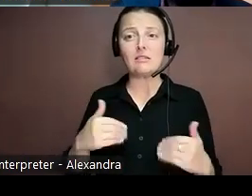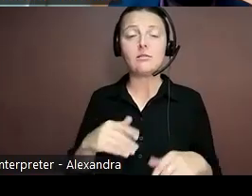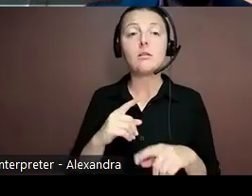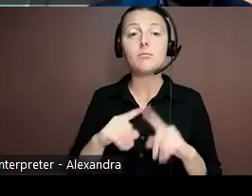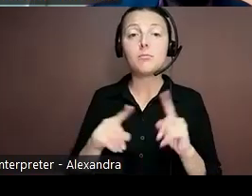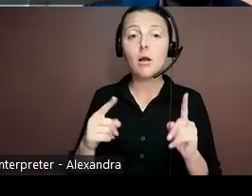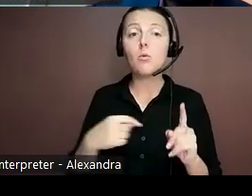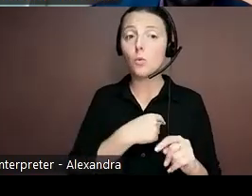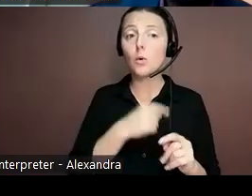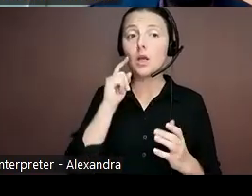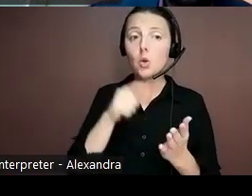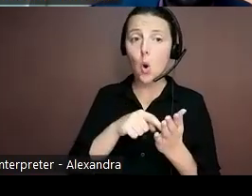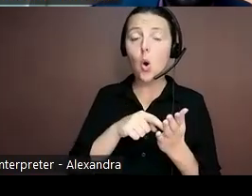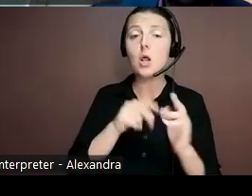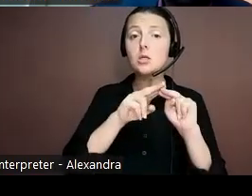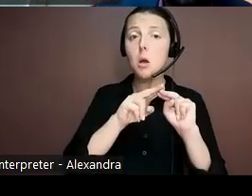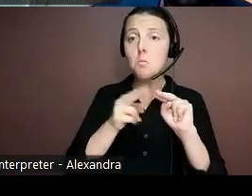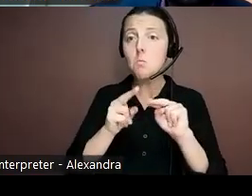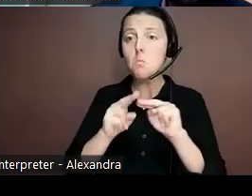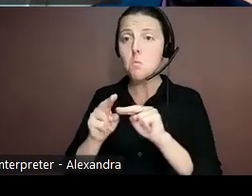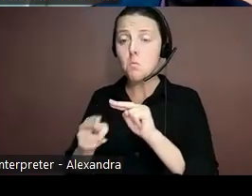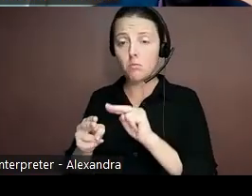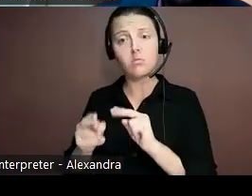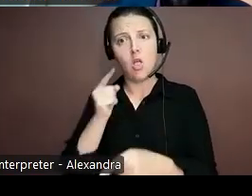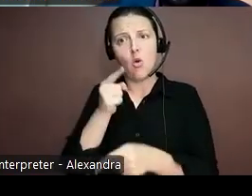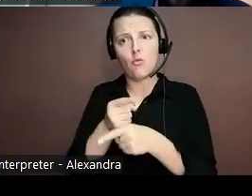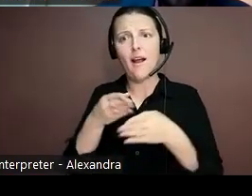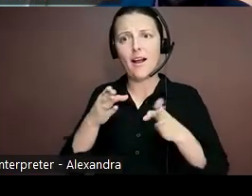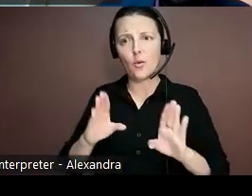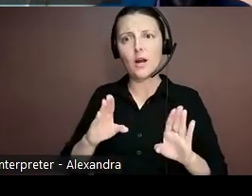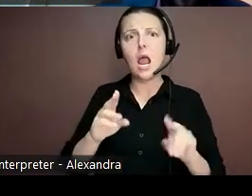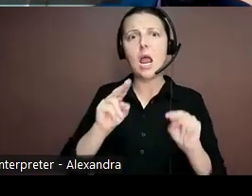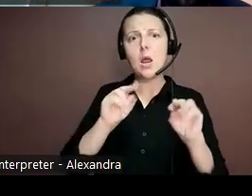We're I think moving in the right direction in terms of our use of restrictive interventions uh